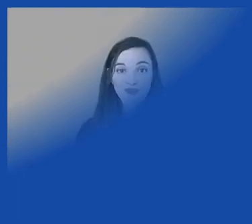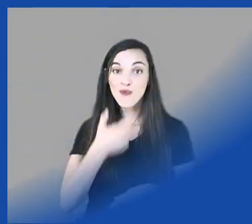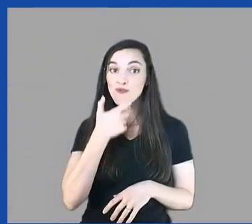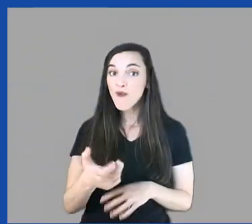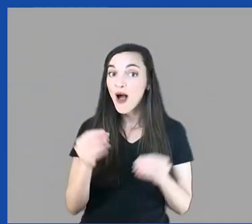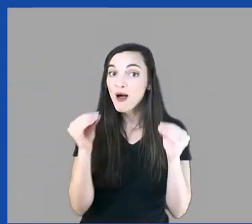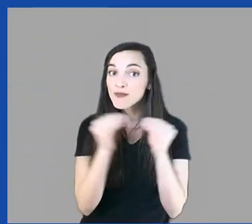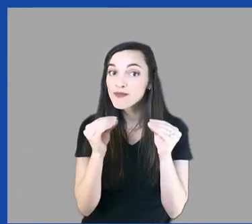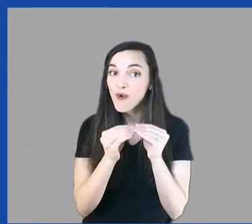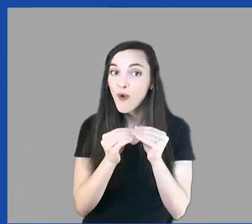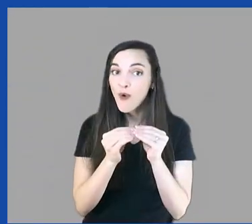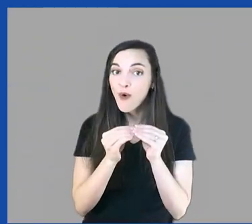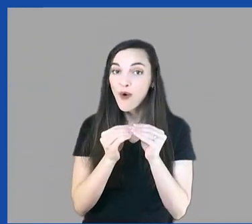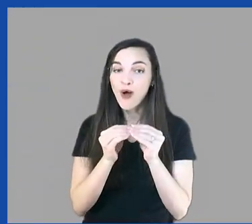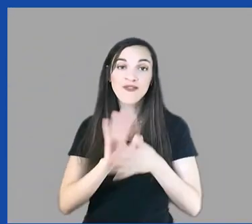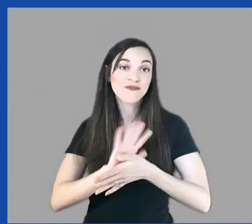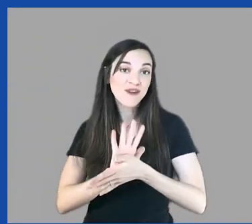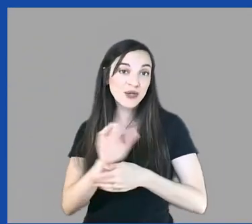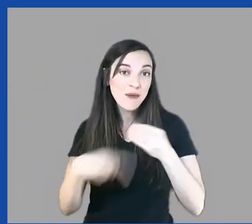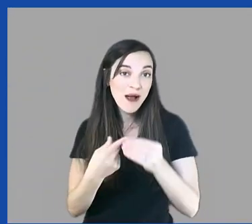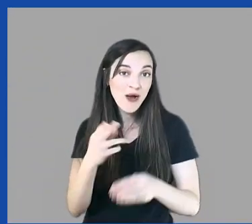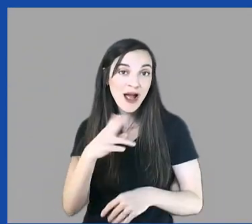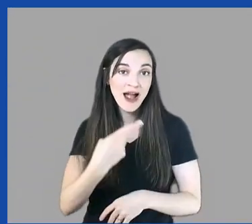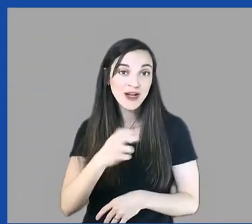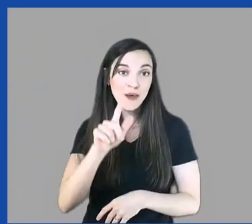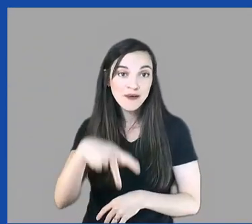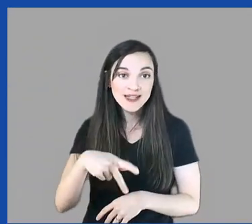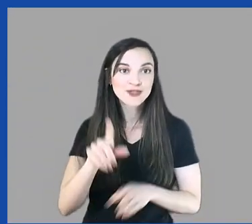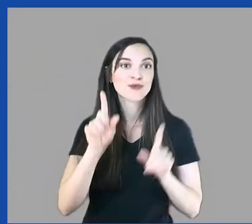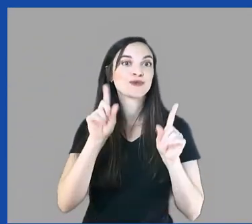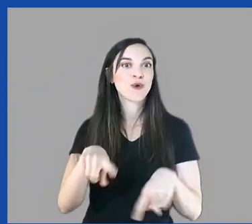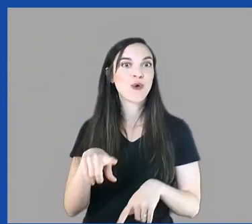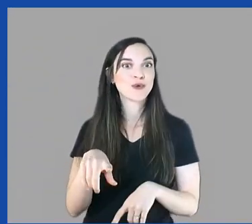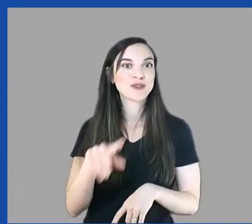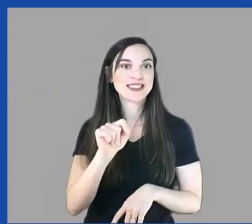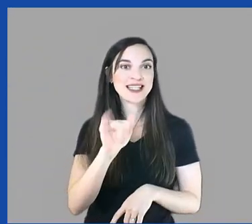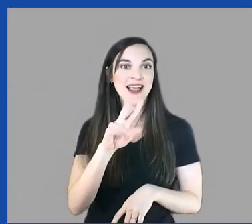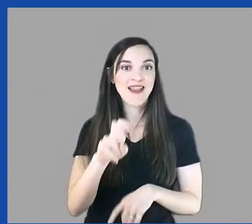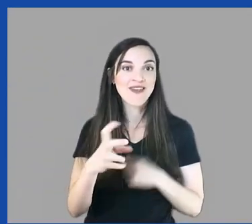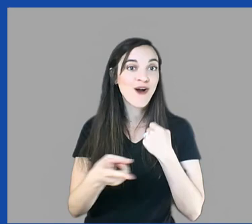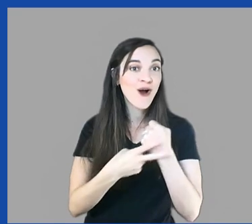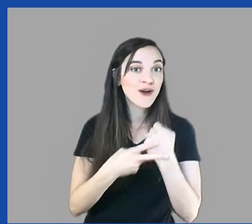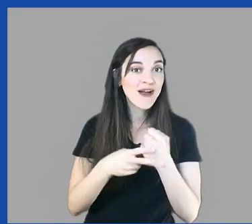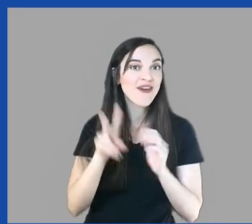To watch more videos about the HLPs, make sure you check out the TA-Live! archive in our Video Library!